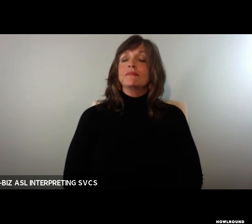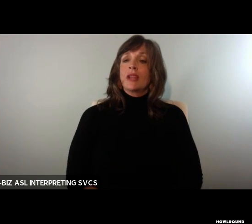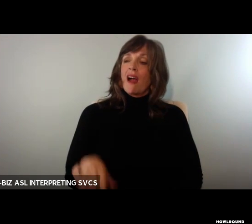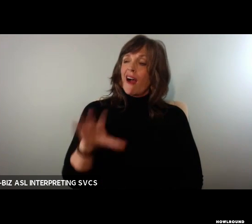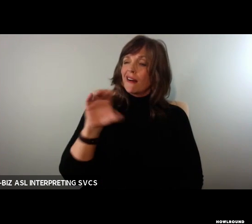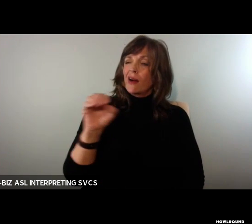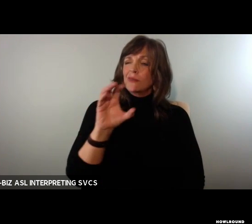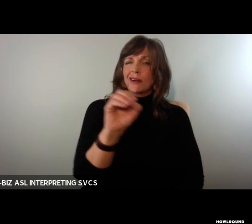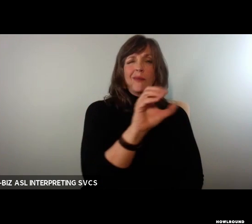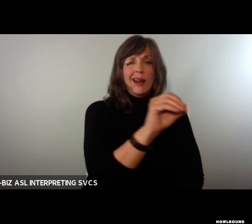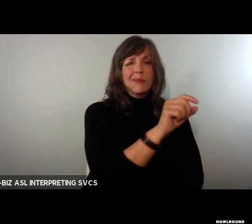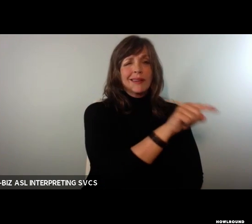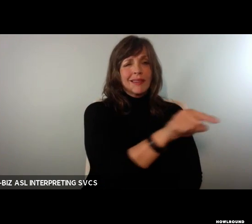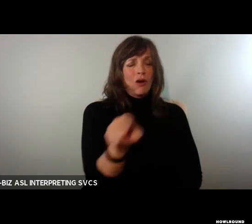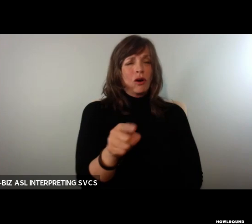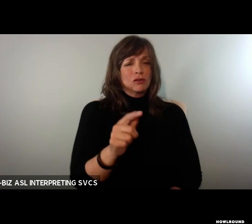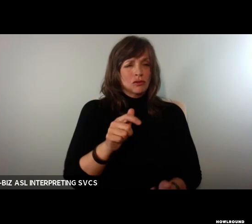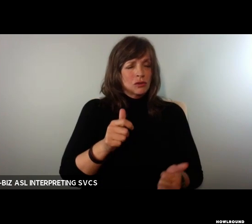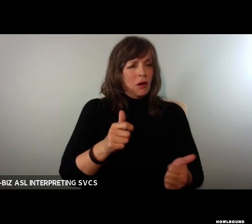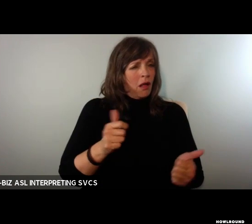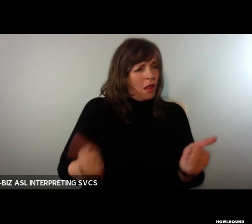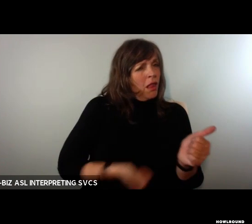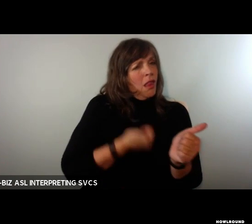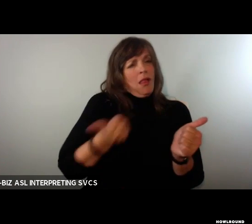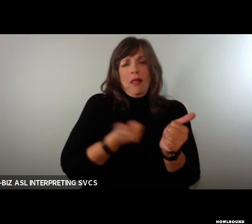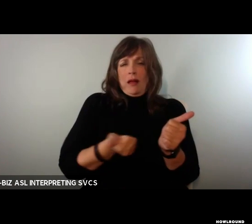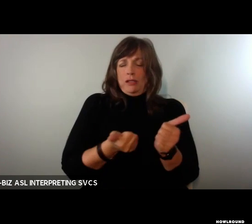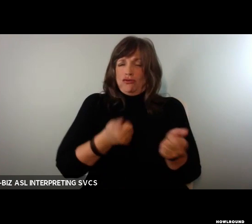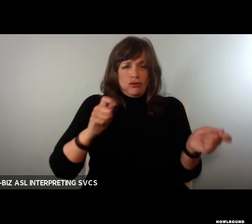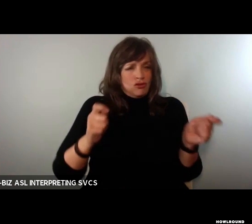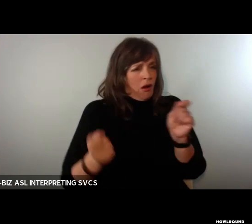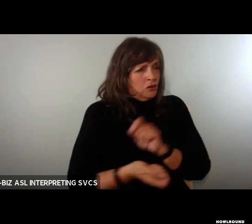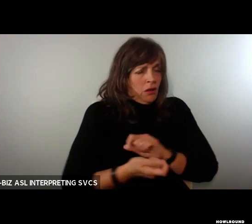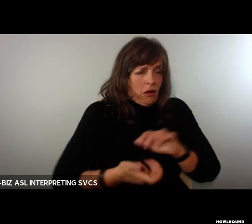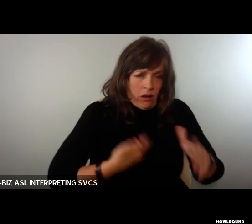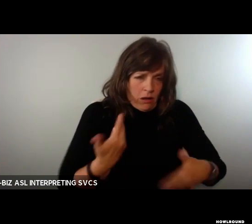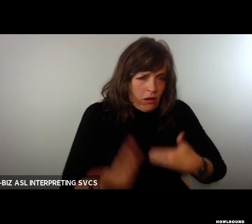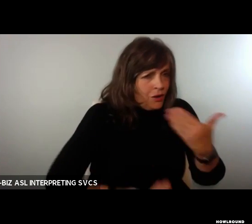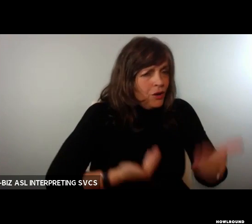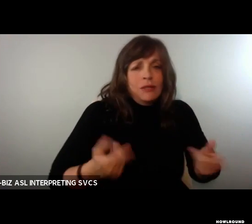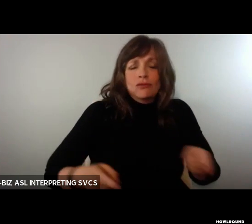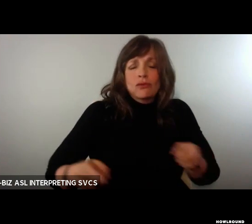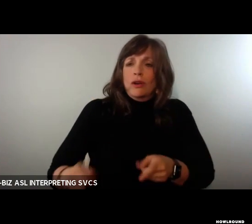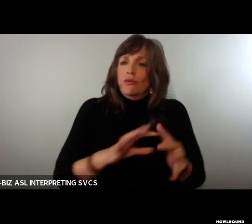are struggling to keep up with the evolving landscape that is relating to the employment issues right now